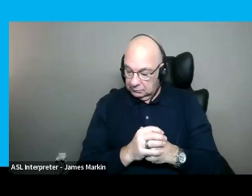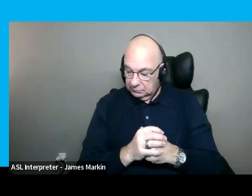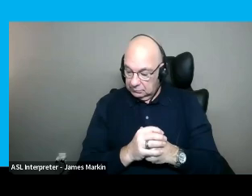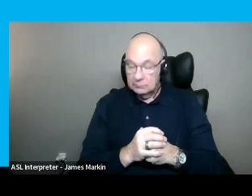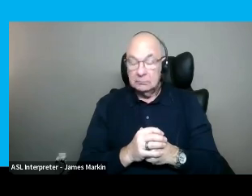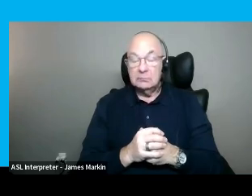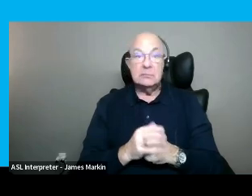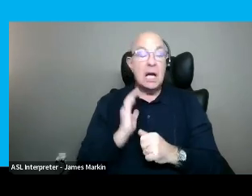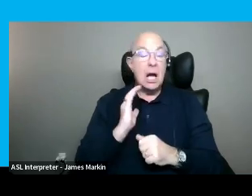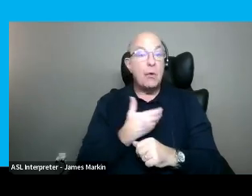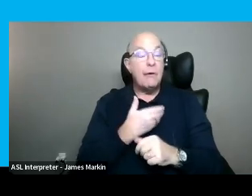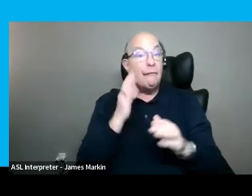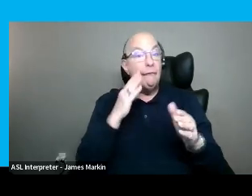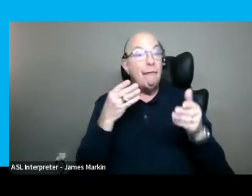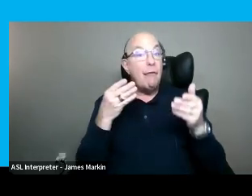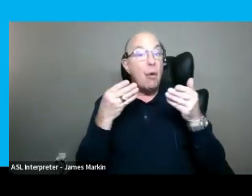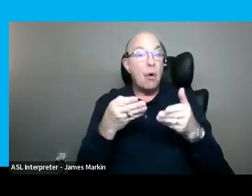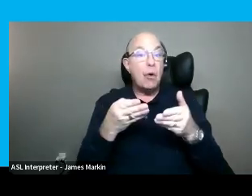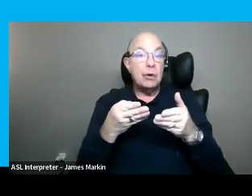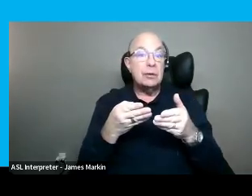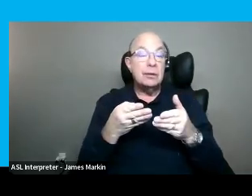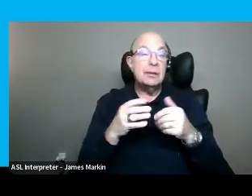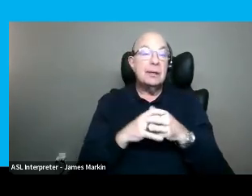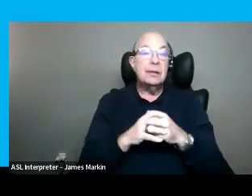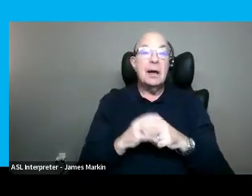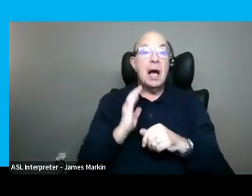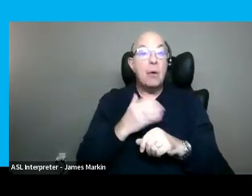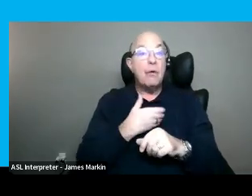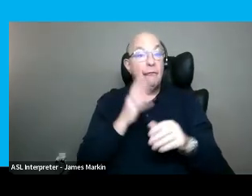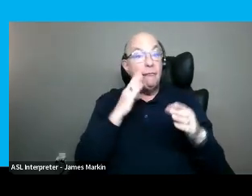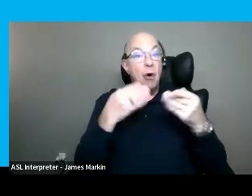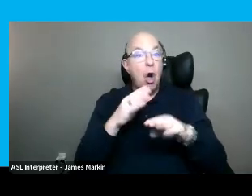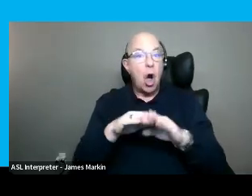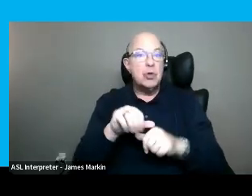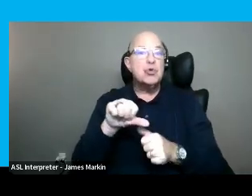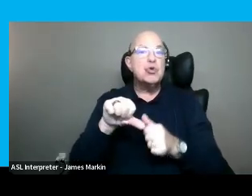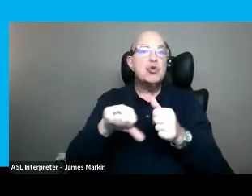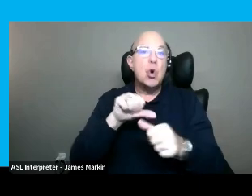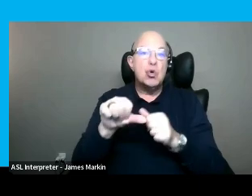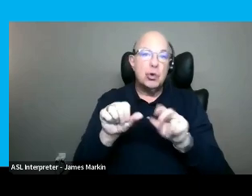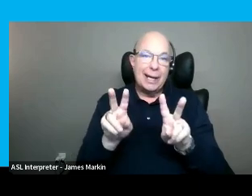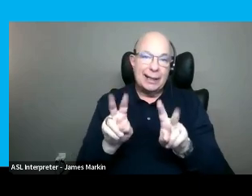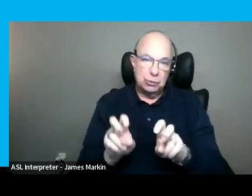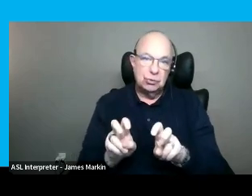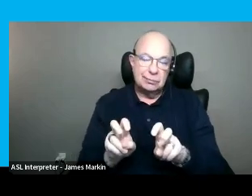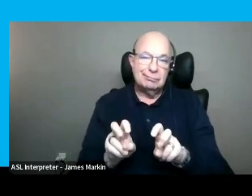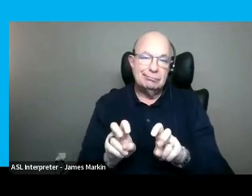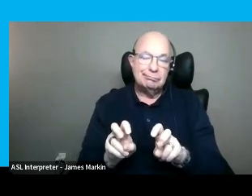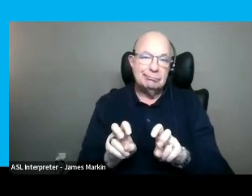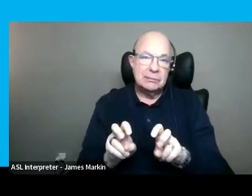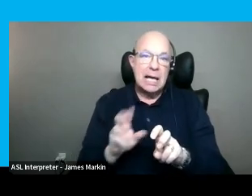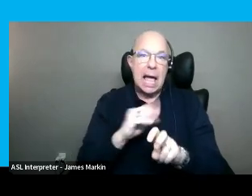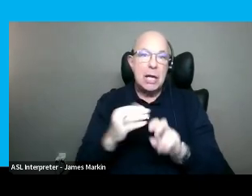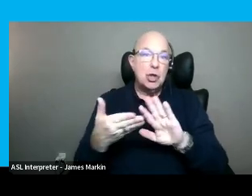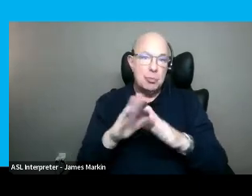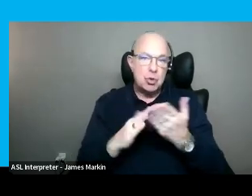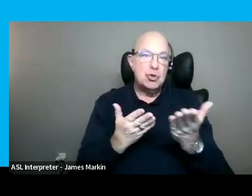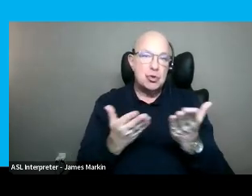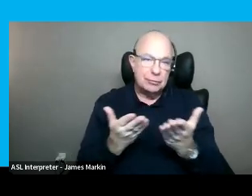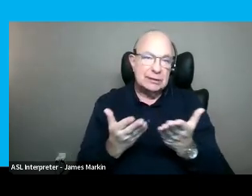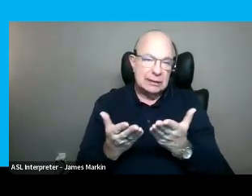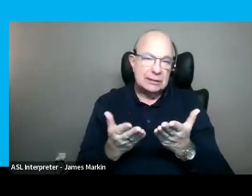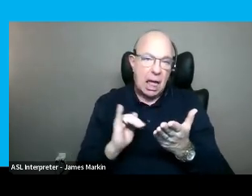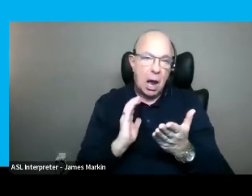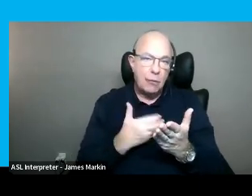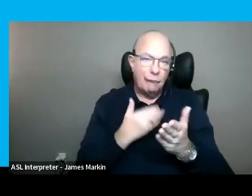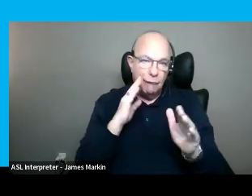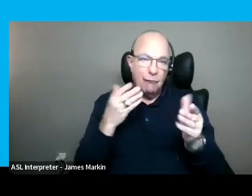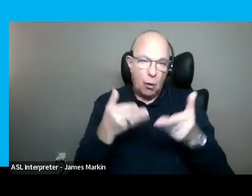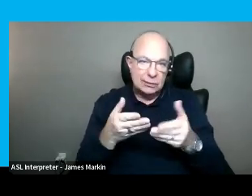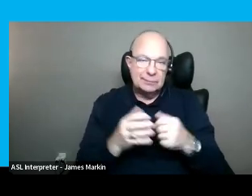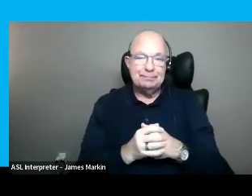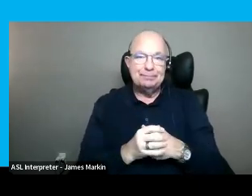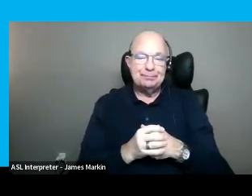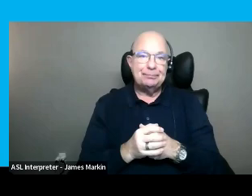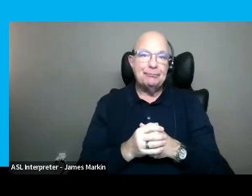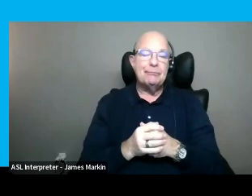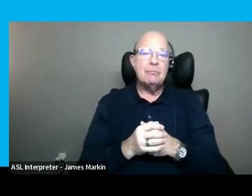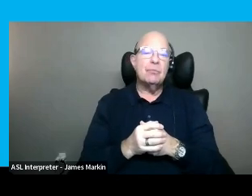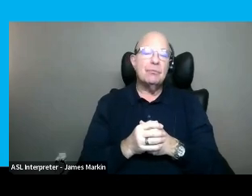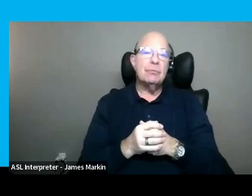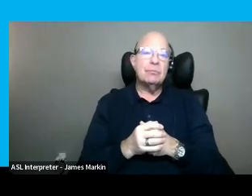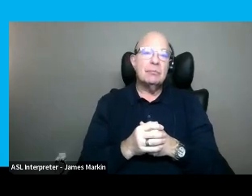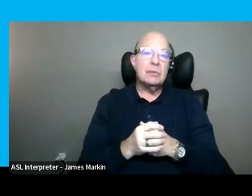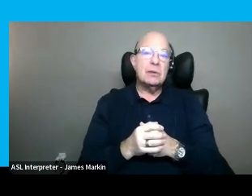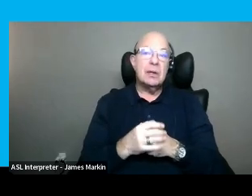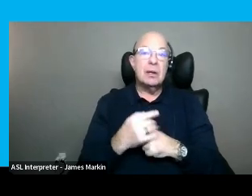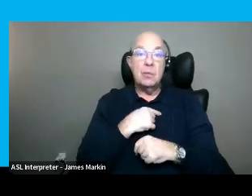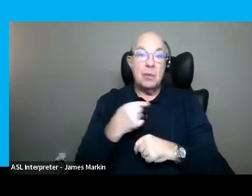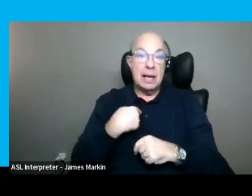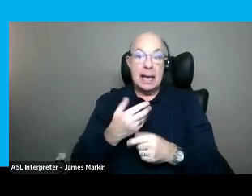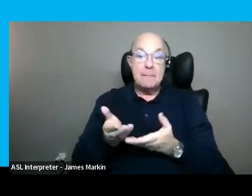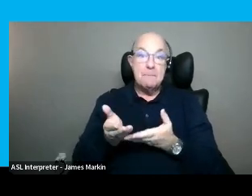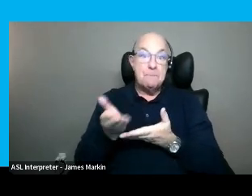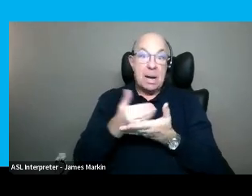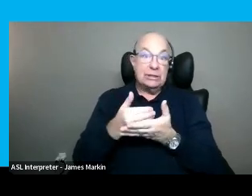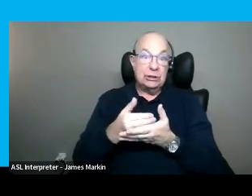Melissa Wong (she/her), SPT: Our focus is, like, we don't do a broad, our focus is on social… social issues, and community services, and and so when we… so, for example, we have our budget town hall next week.